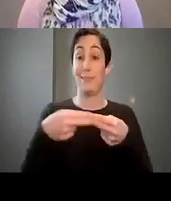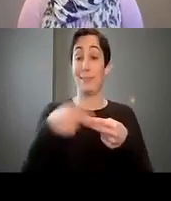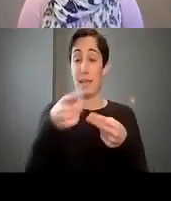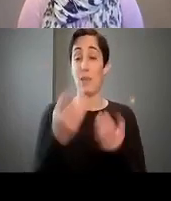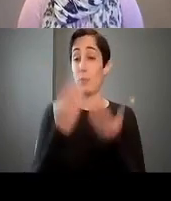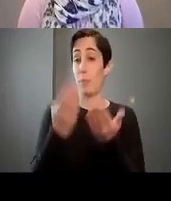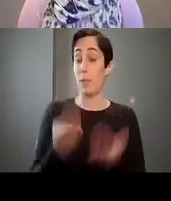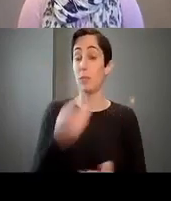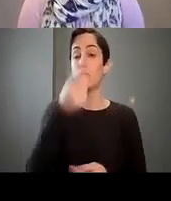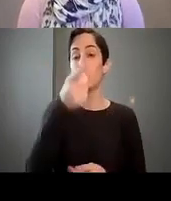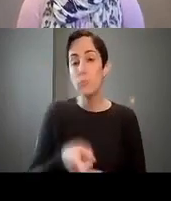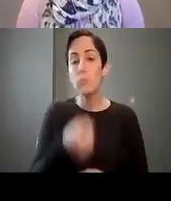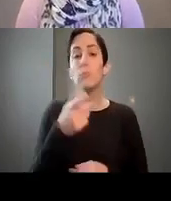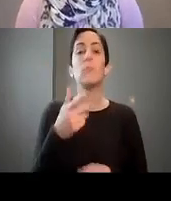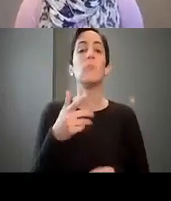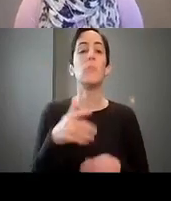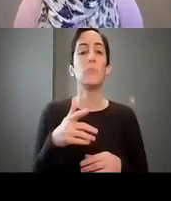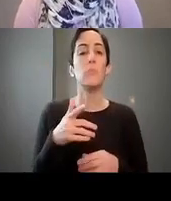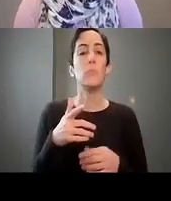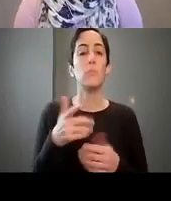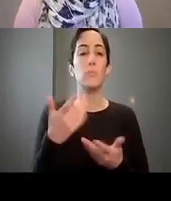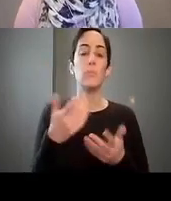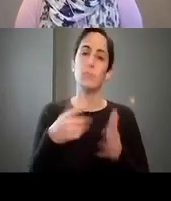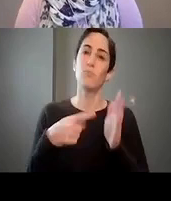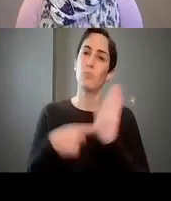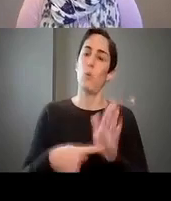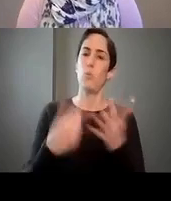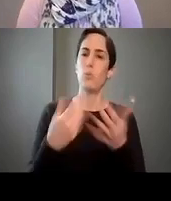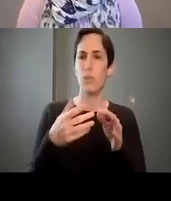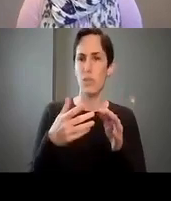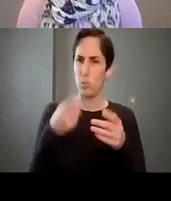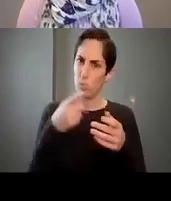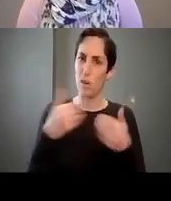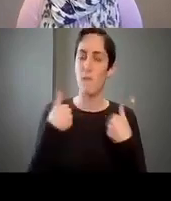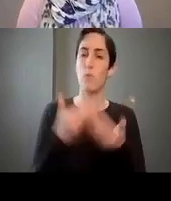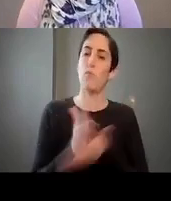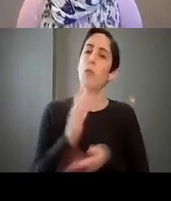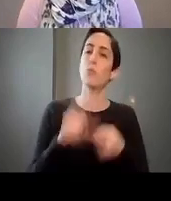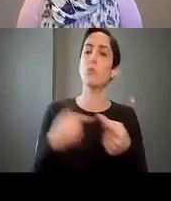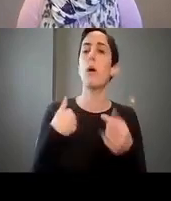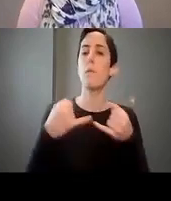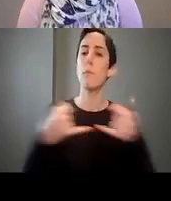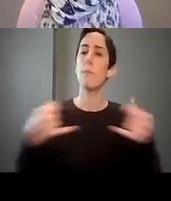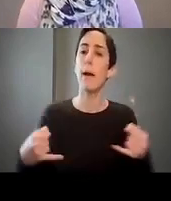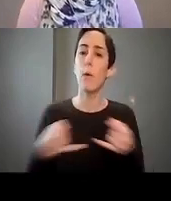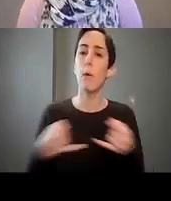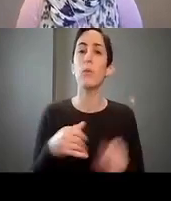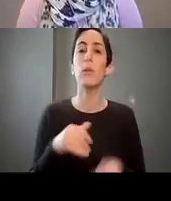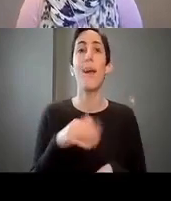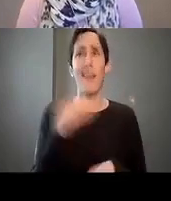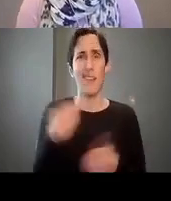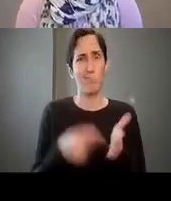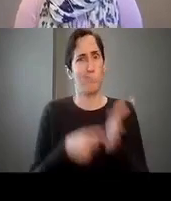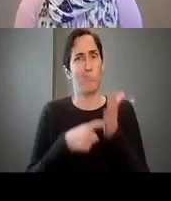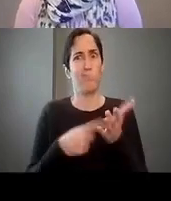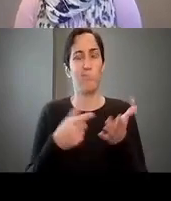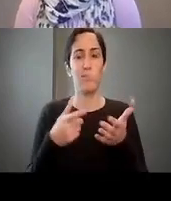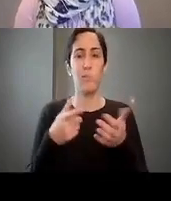boundaries as it relates to our families we know we're entitled to have and our work, but also really that it boundaries as it relates to our families allows us to function our best in each and our work, but also really that it of those realms. So for those folks who allows us to function our best in each